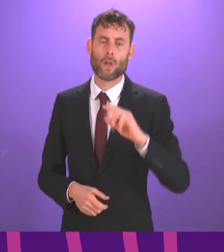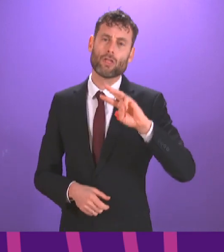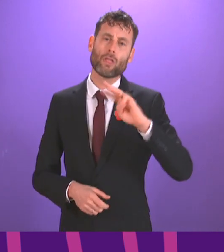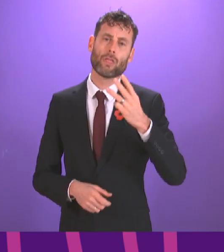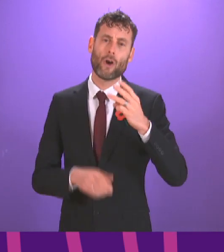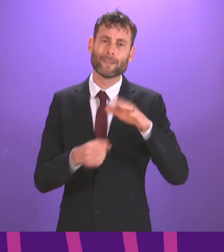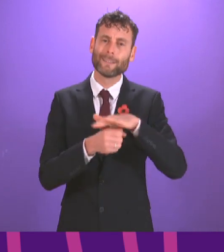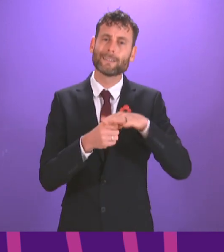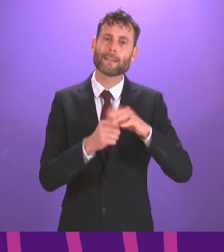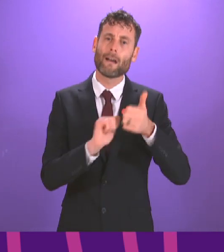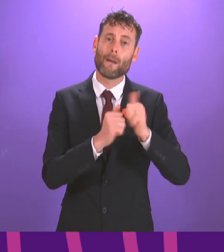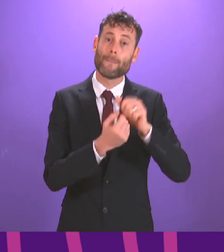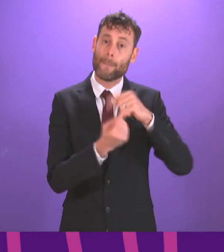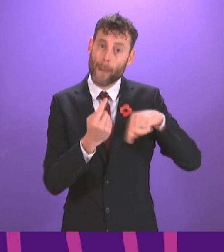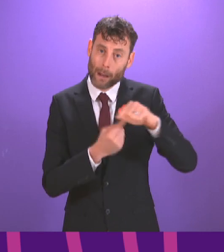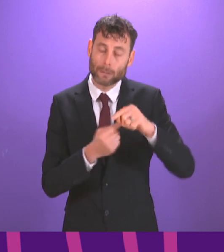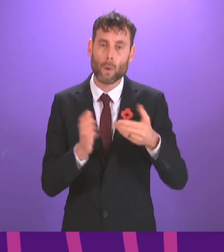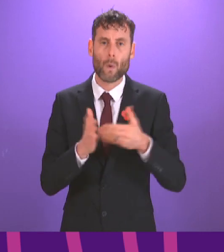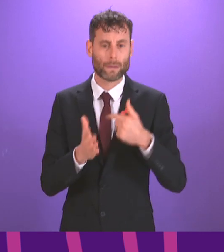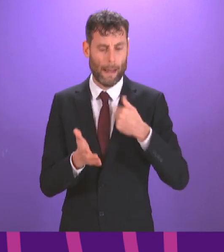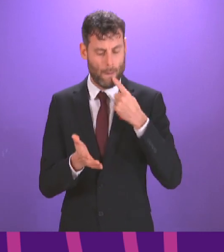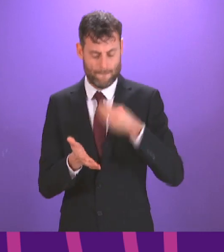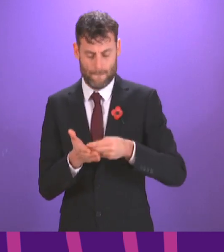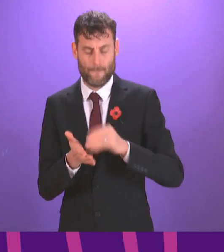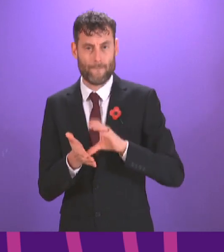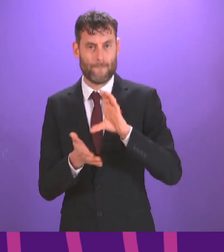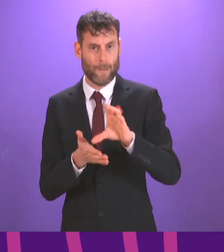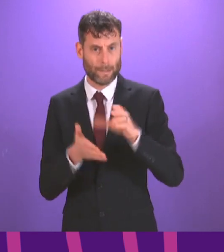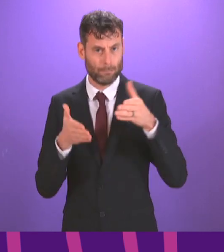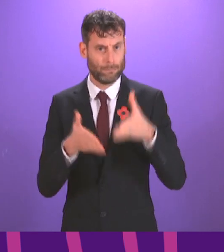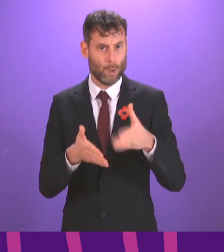the continued funding commitments for the child-protection sector, we will continue